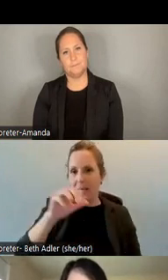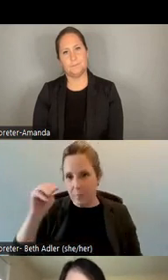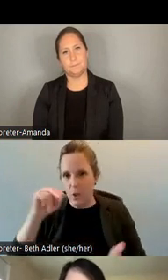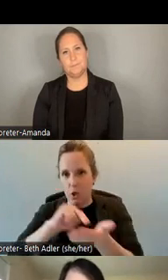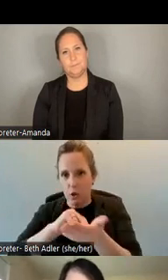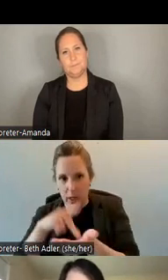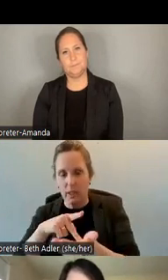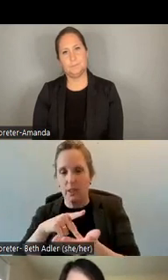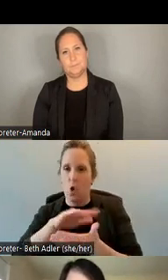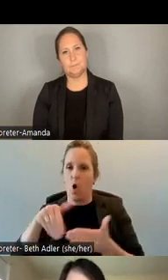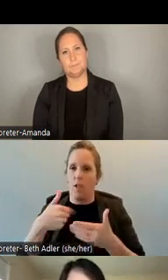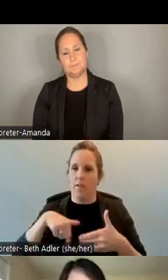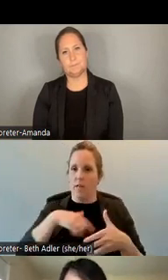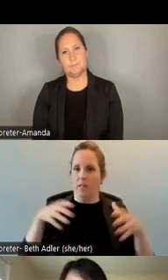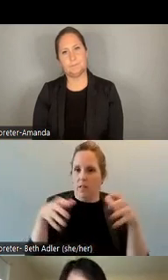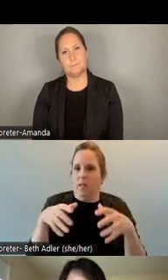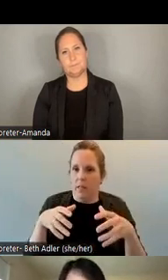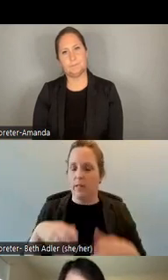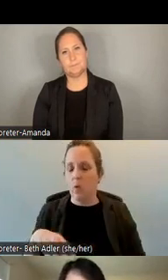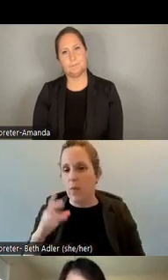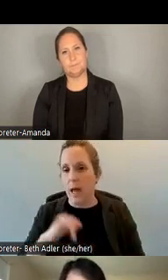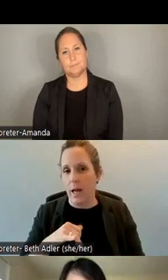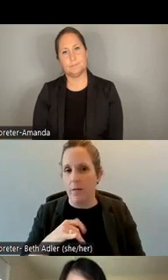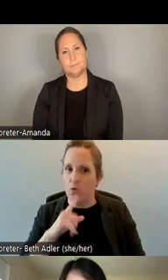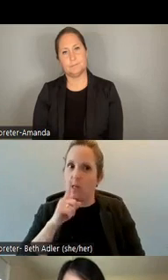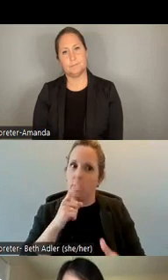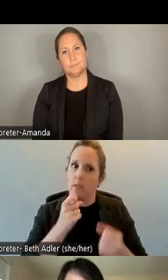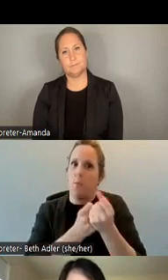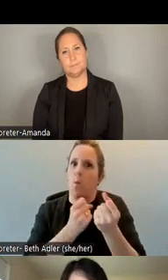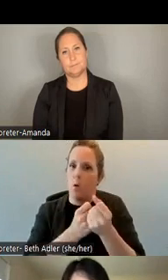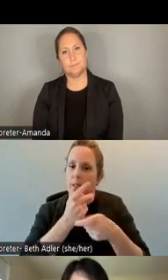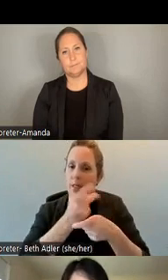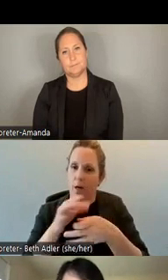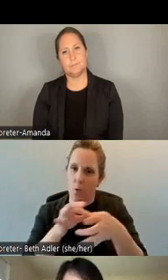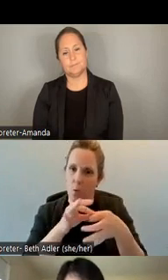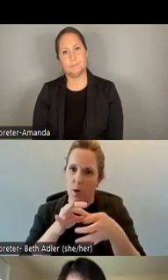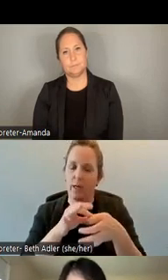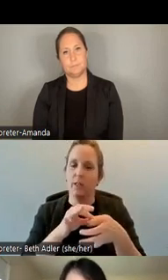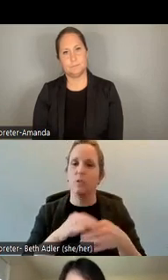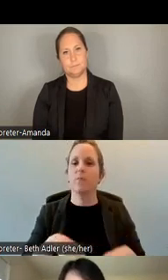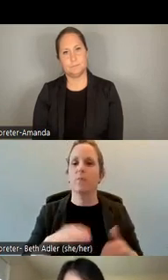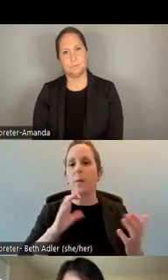and it greatly facilitates care coordination you know as opposed to my MGH adult practice where I